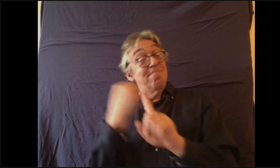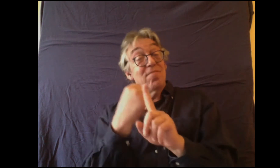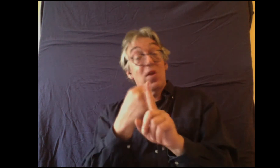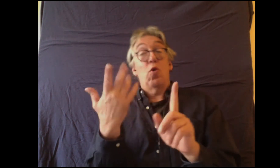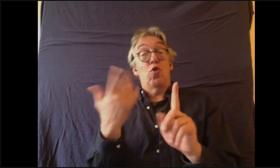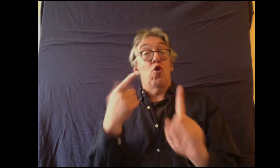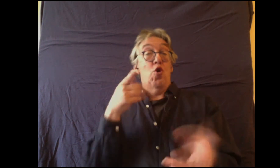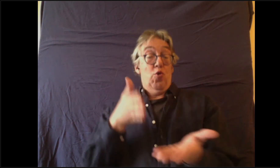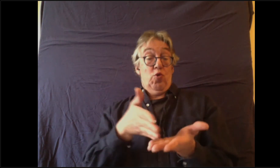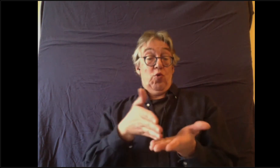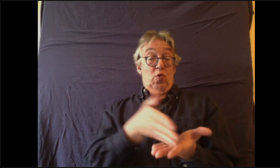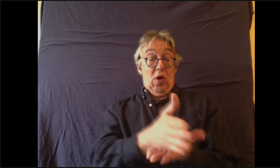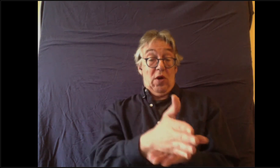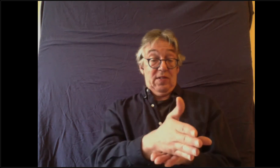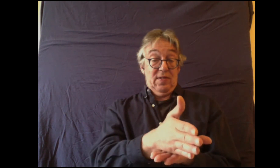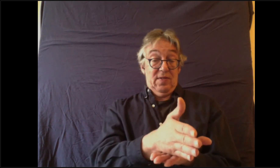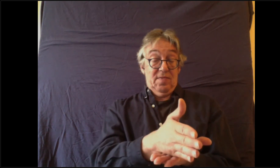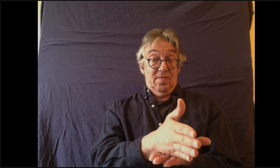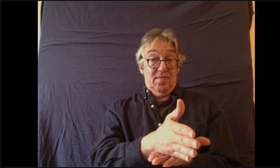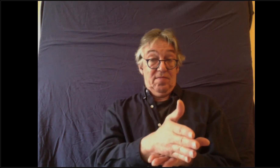as a social development issue.